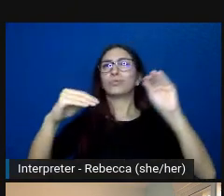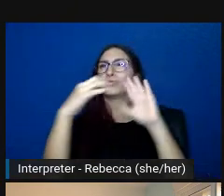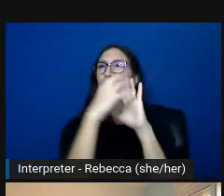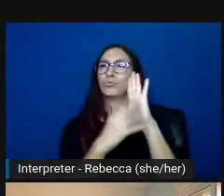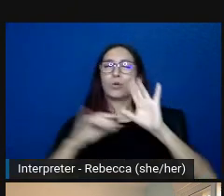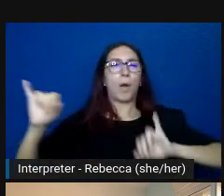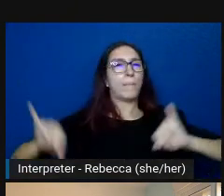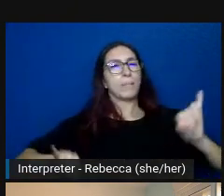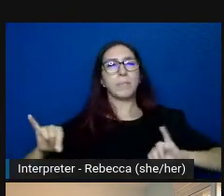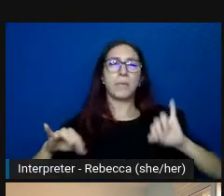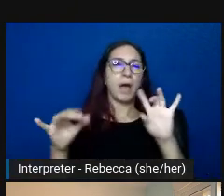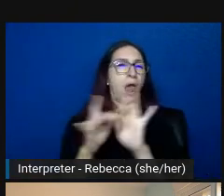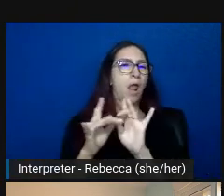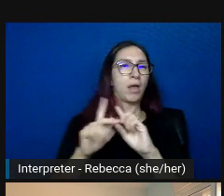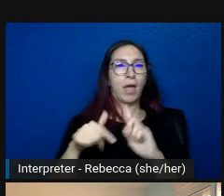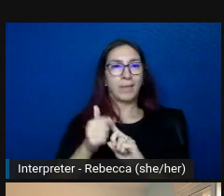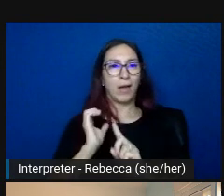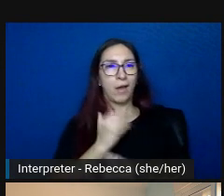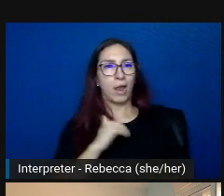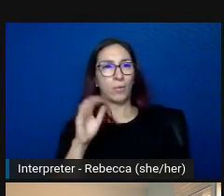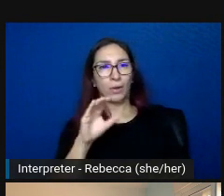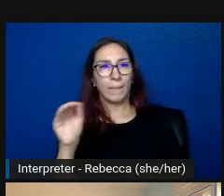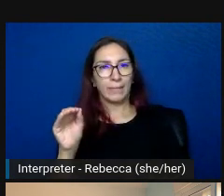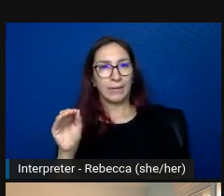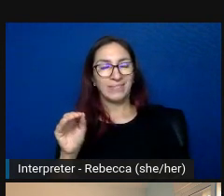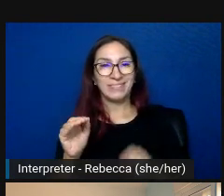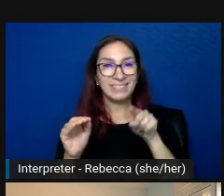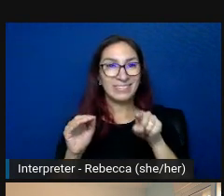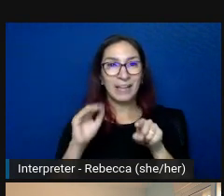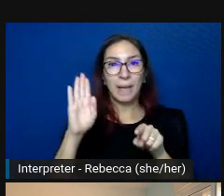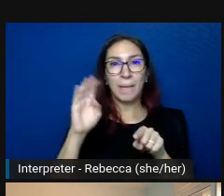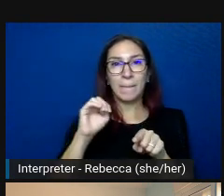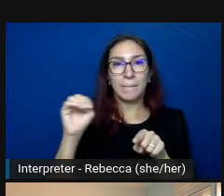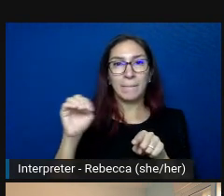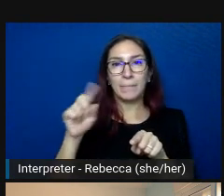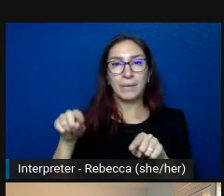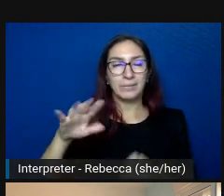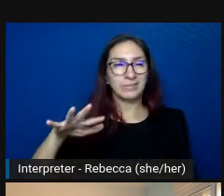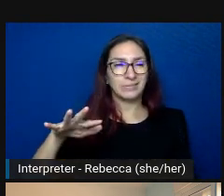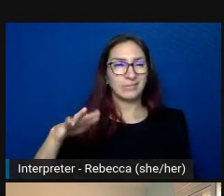This was not the best template for that because of this design